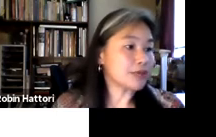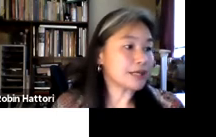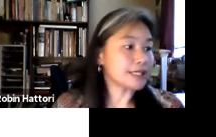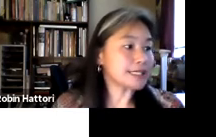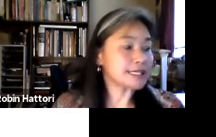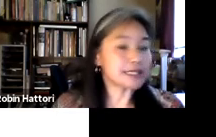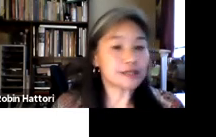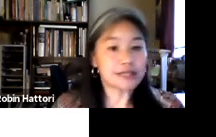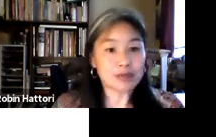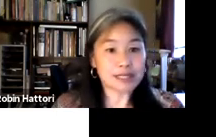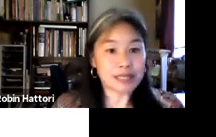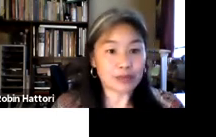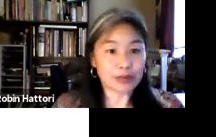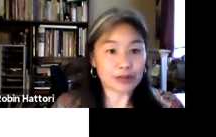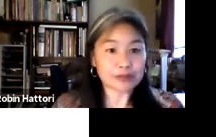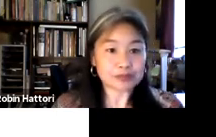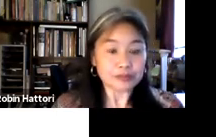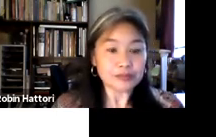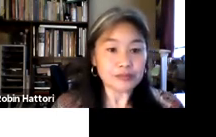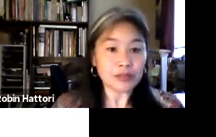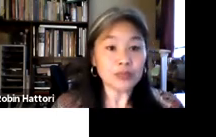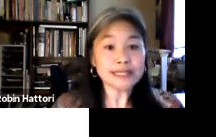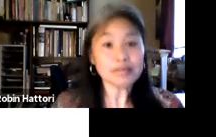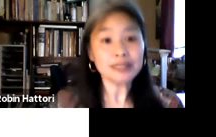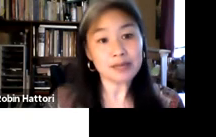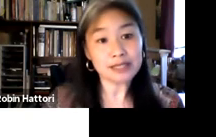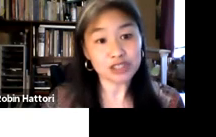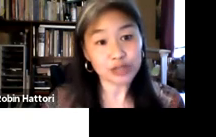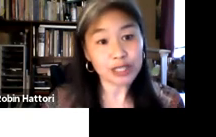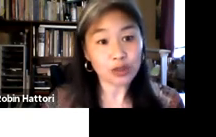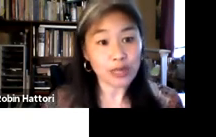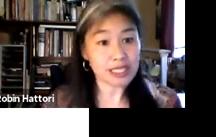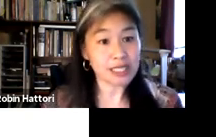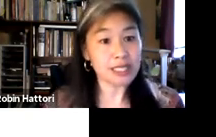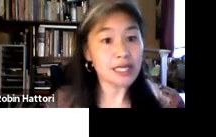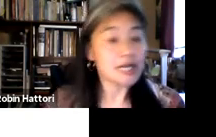rough shacks, that were built. And they were meant to house